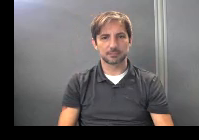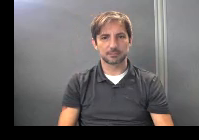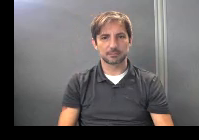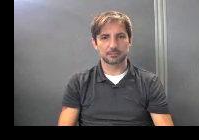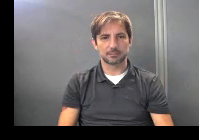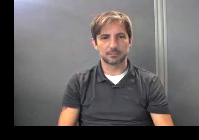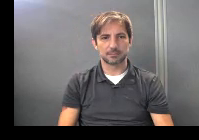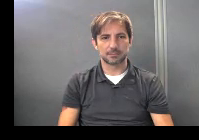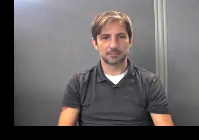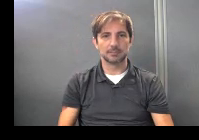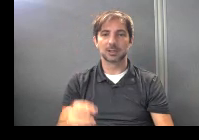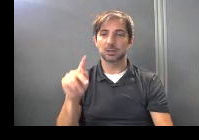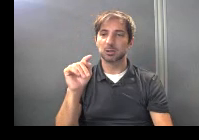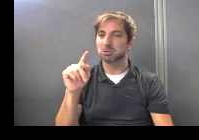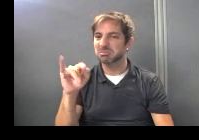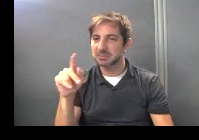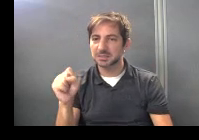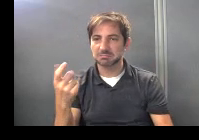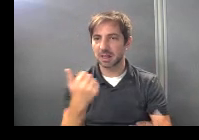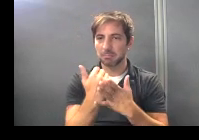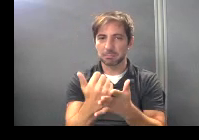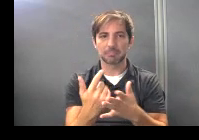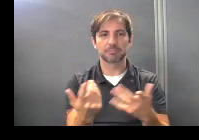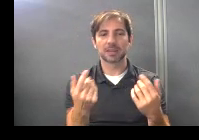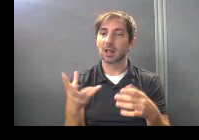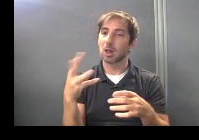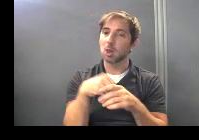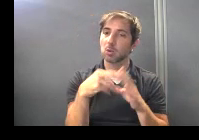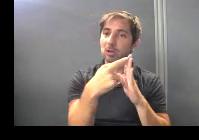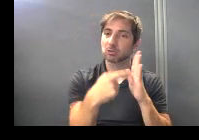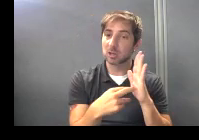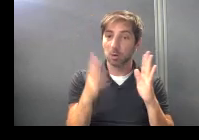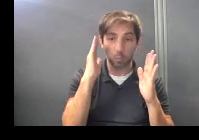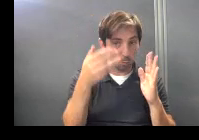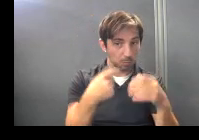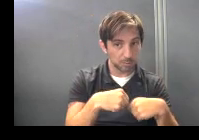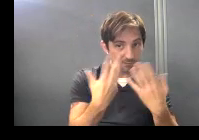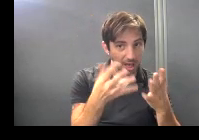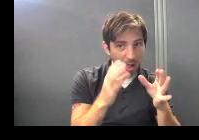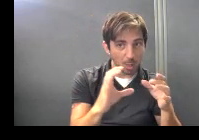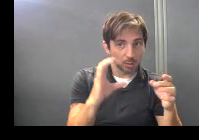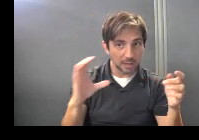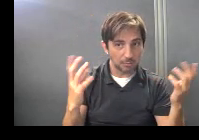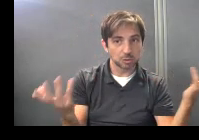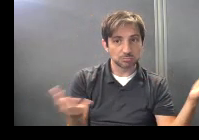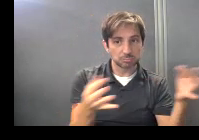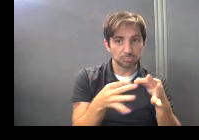IN YOUR REGISTRATION THAT CAPTIONING WILL BE PROVIDED AND FOR ACCESSIBILITY REQUESTS